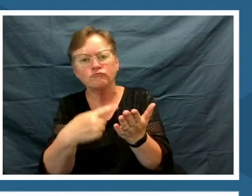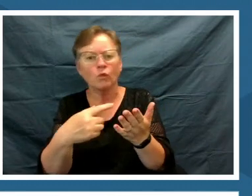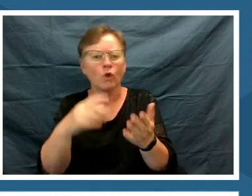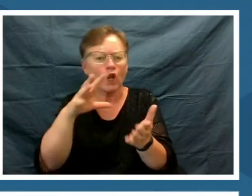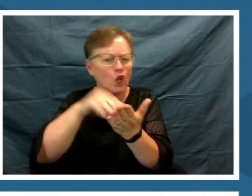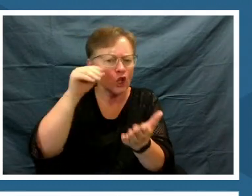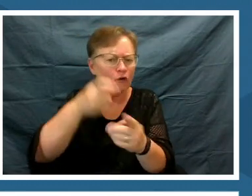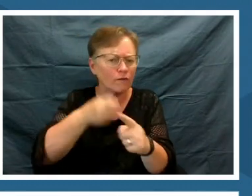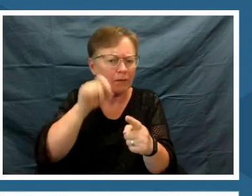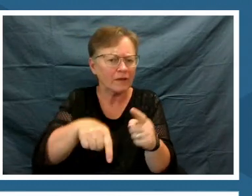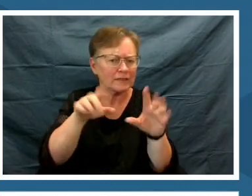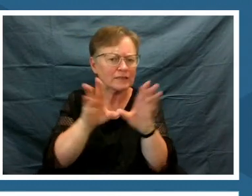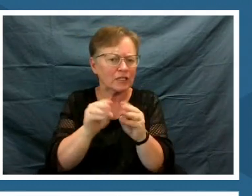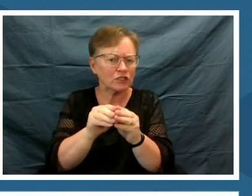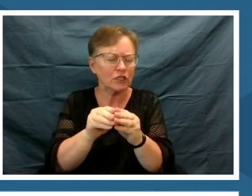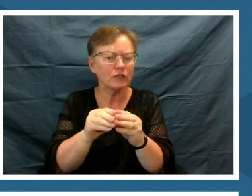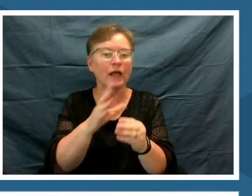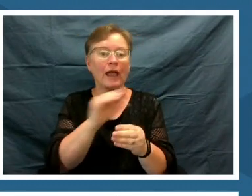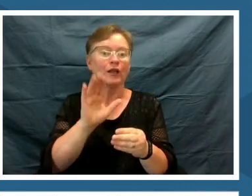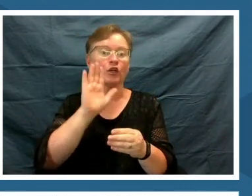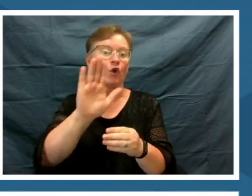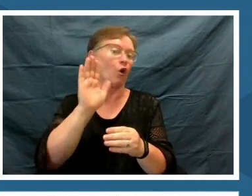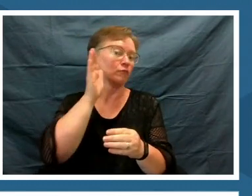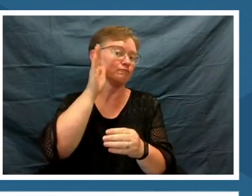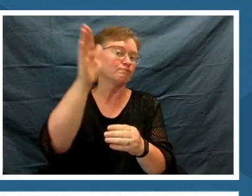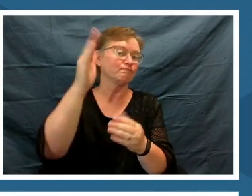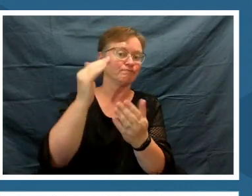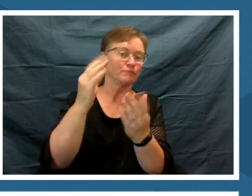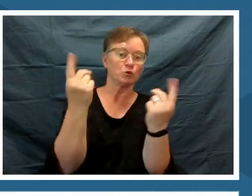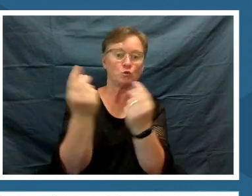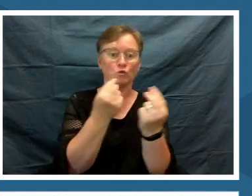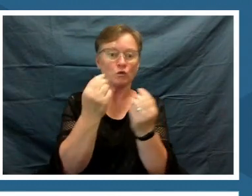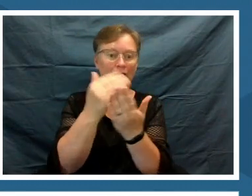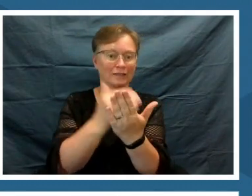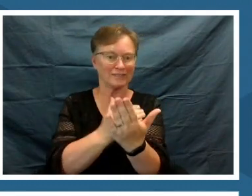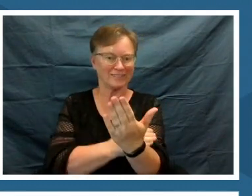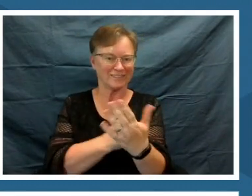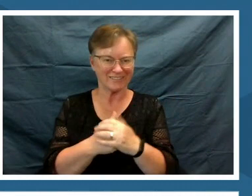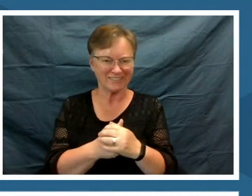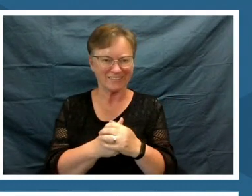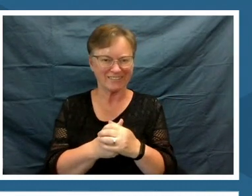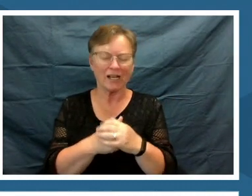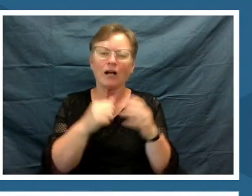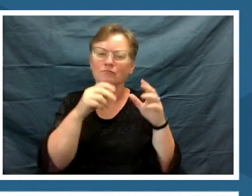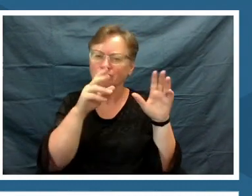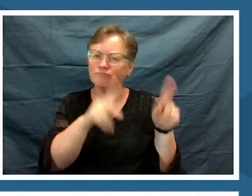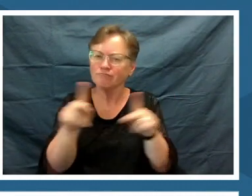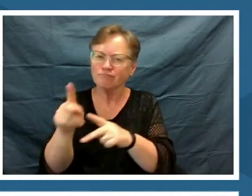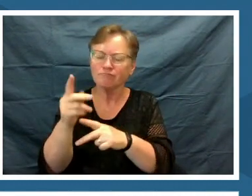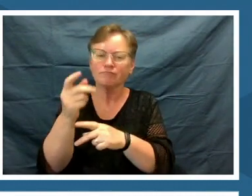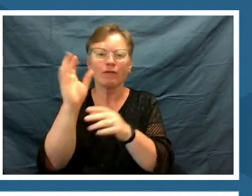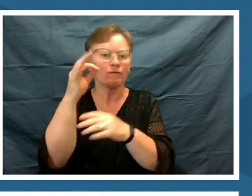you'll receive links to several free federal resources that